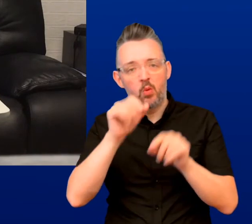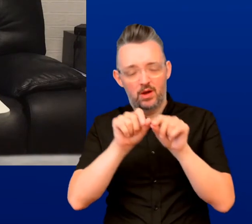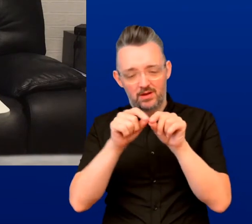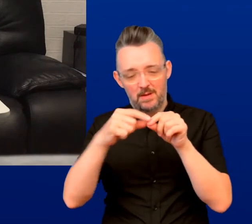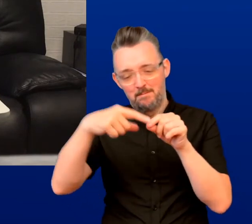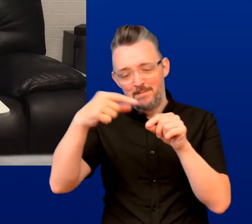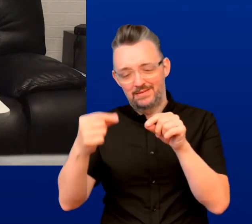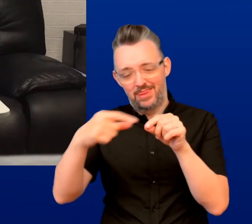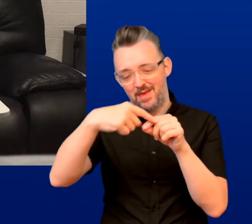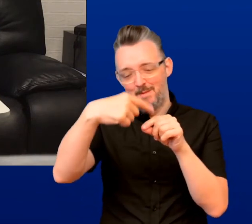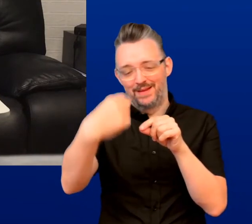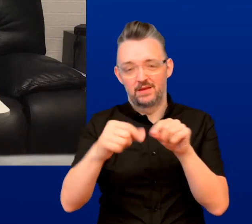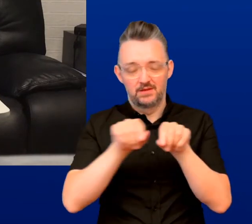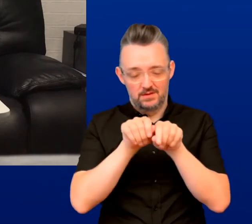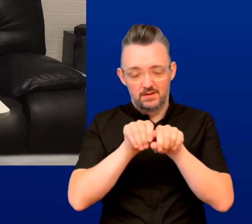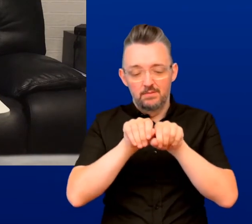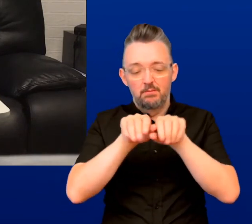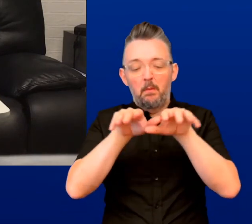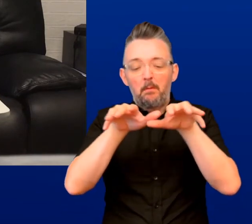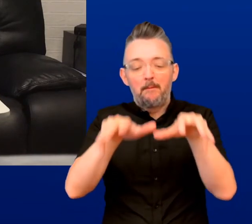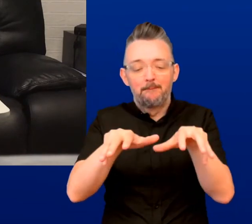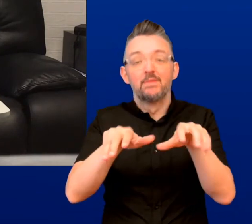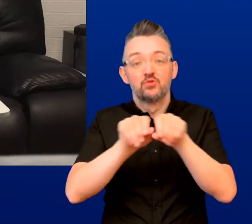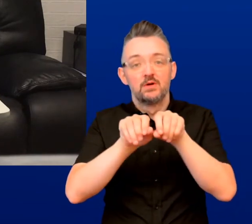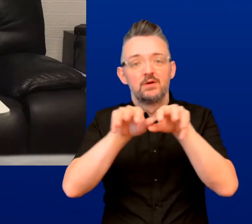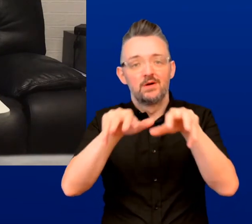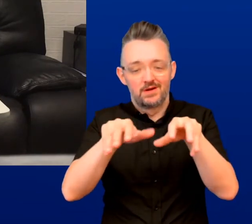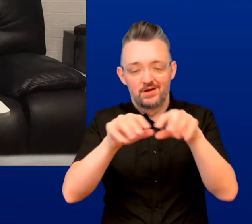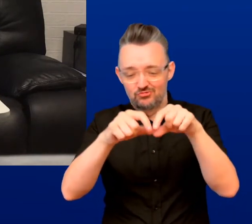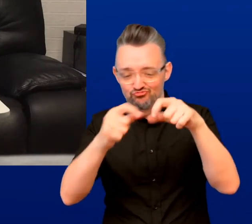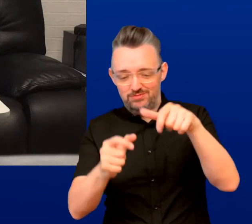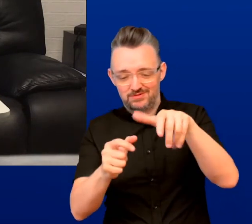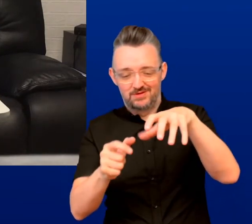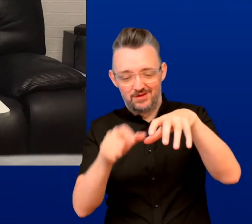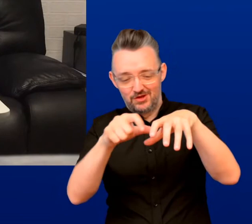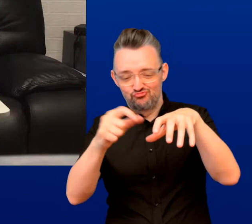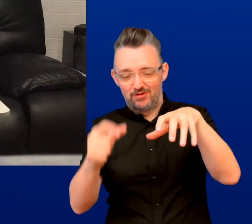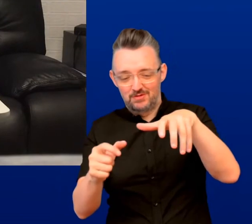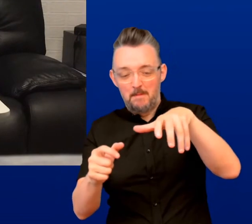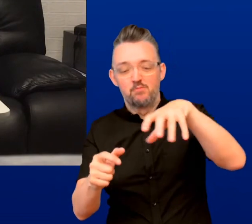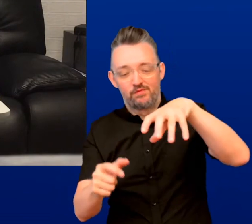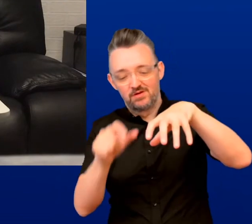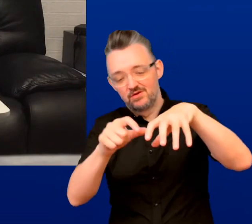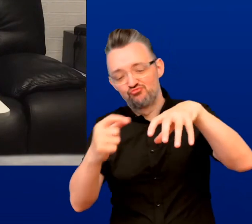flower - radiating out from the centre. So, it's going down the sides. I've just